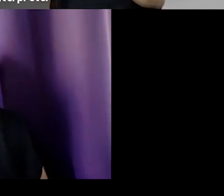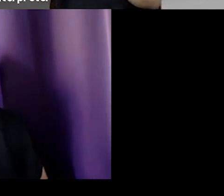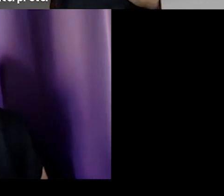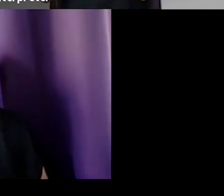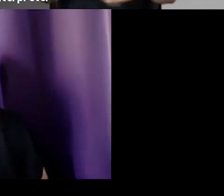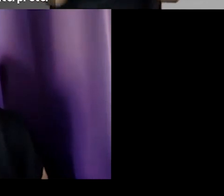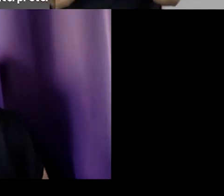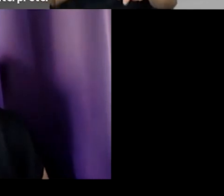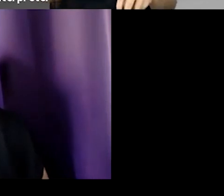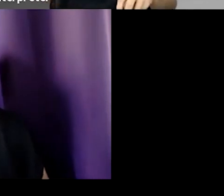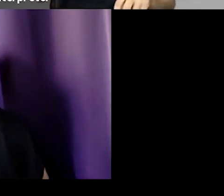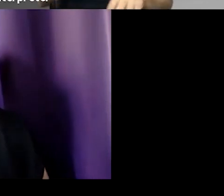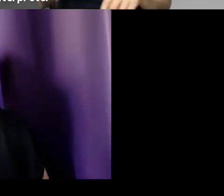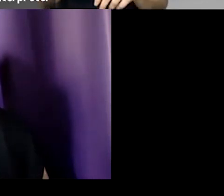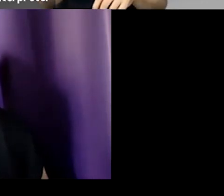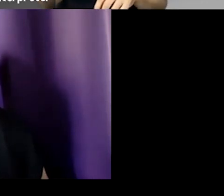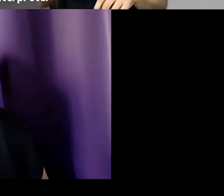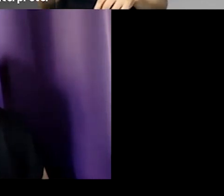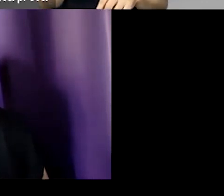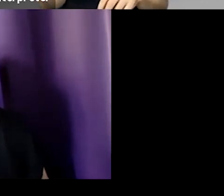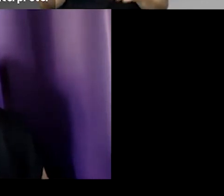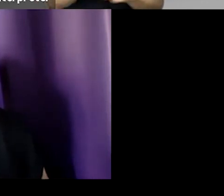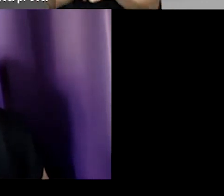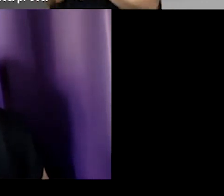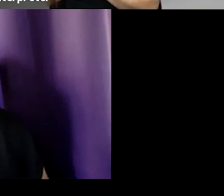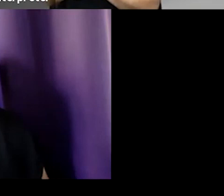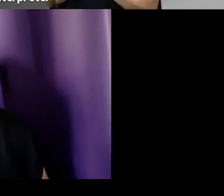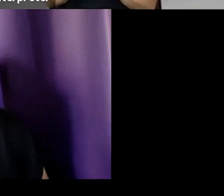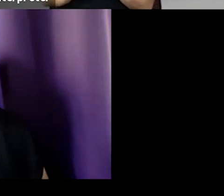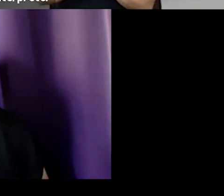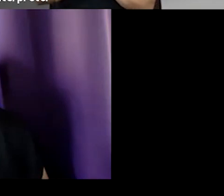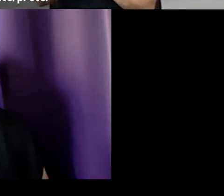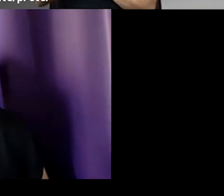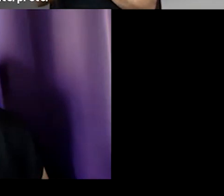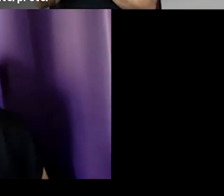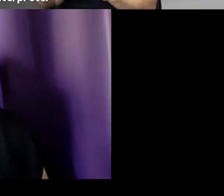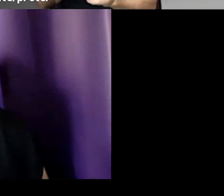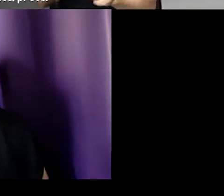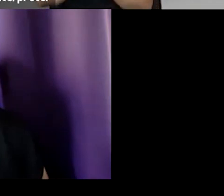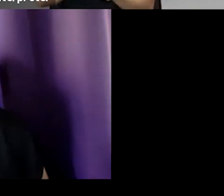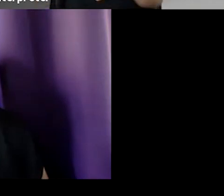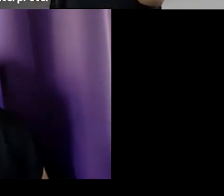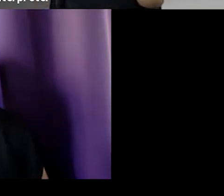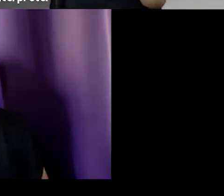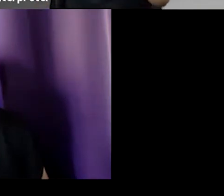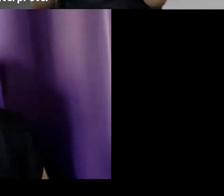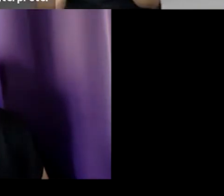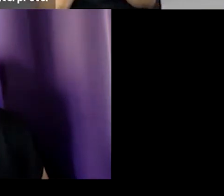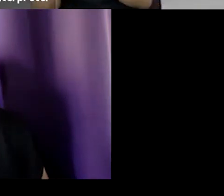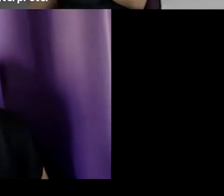Well the software being developed up close the gaps in real time changes, and the complexity of our program requirements.